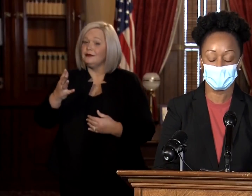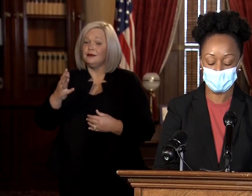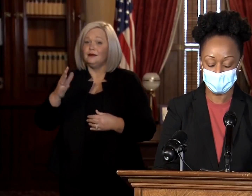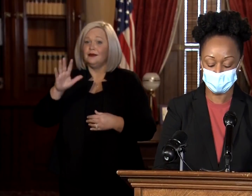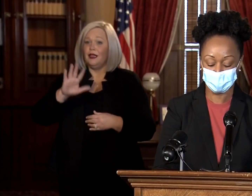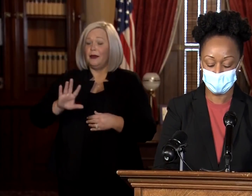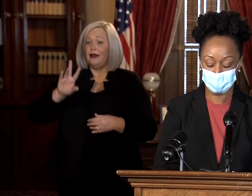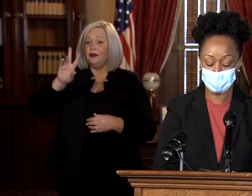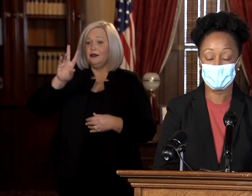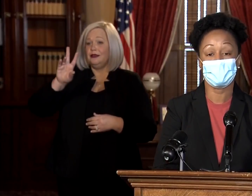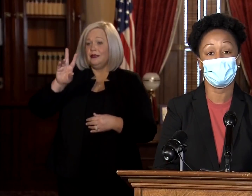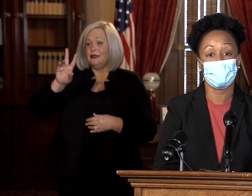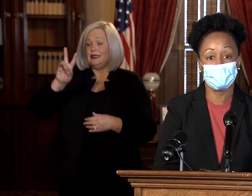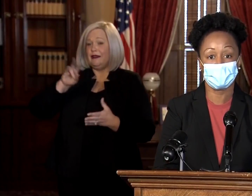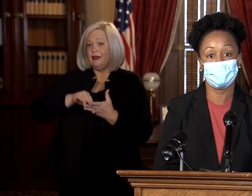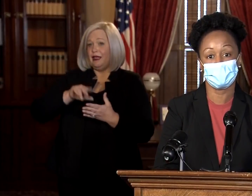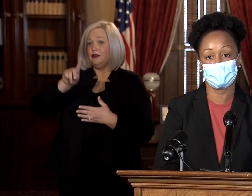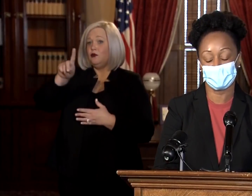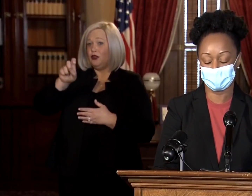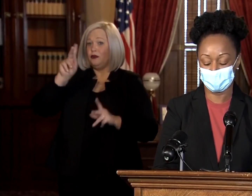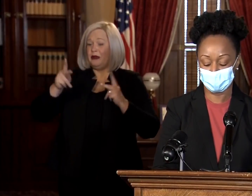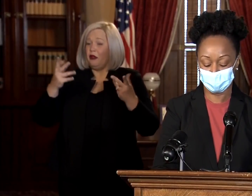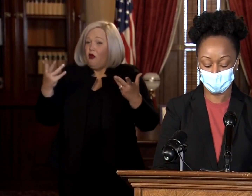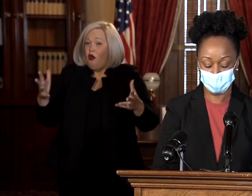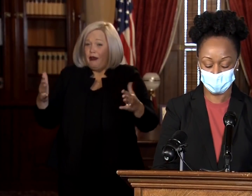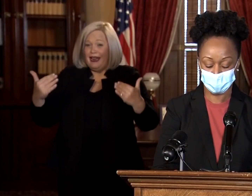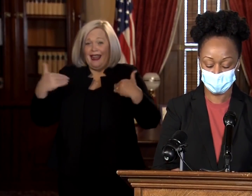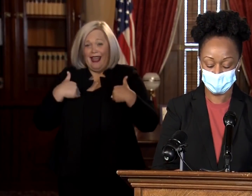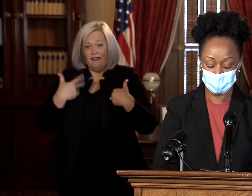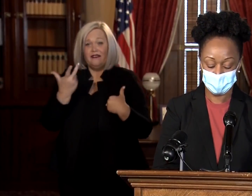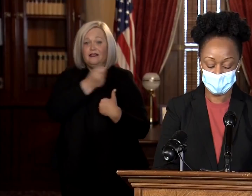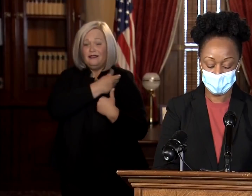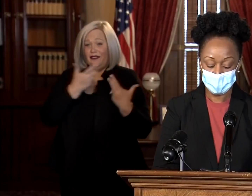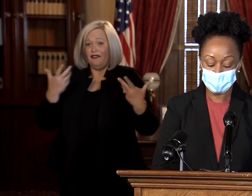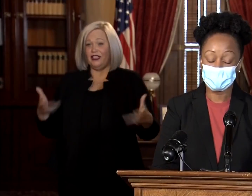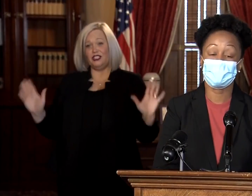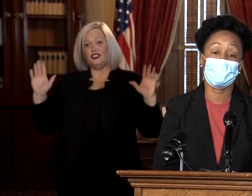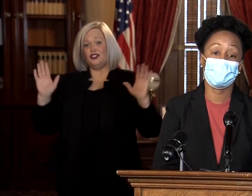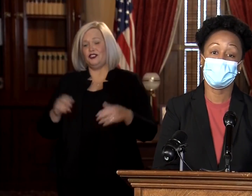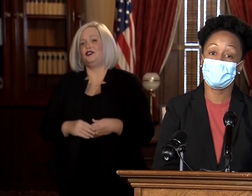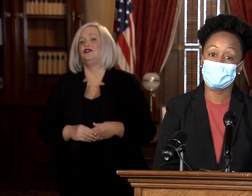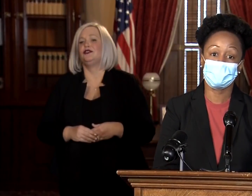this pandemic, and today, we will be reporting that nearly will be reporting that nearly 71,000 people have already been